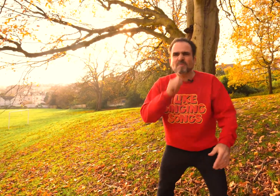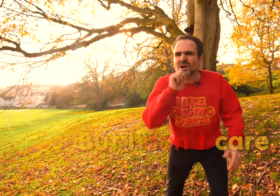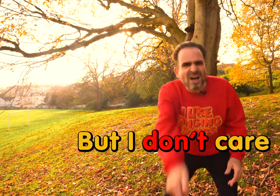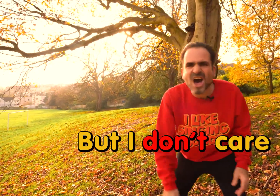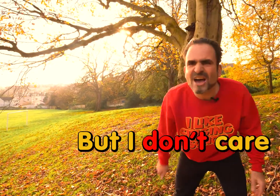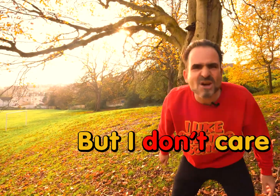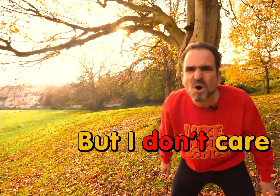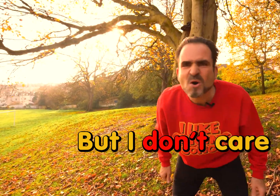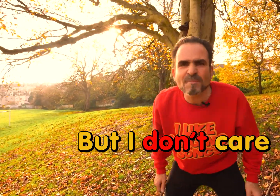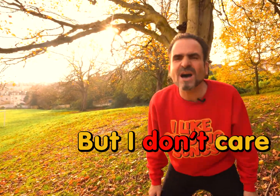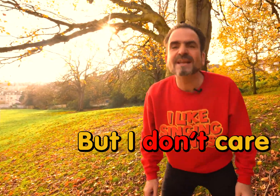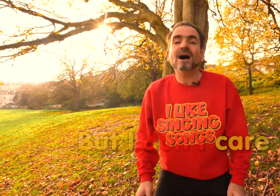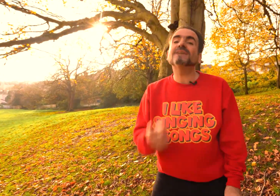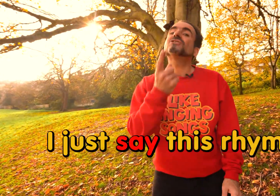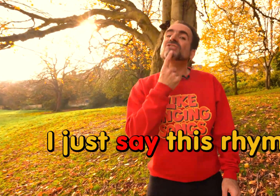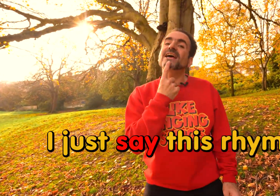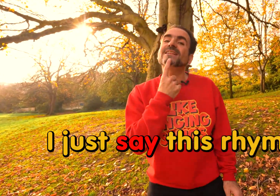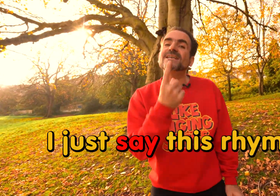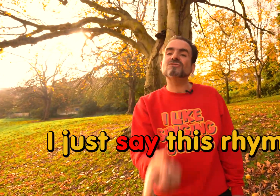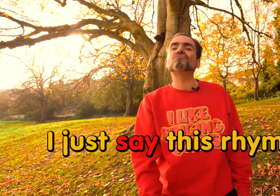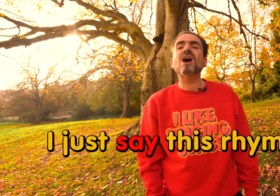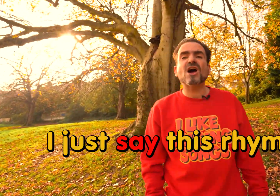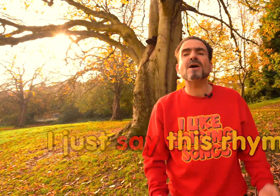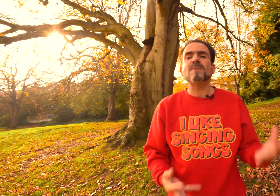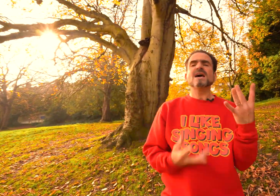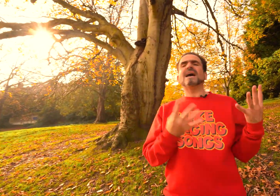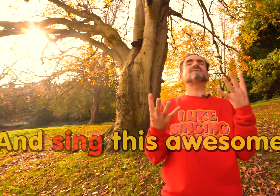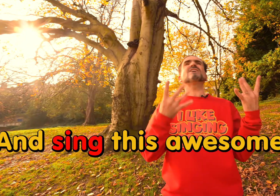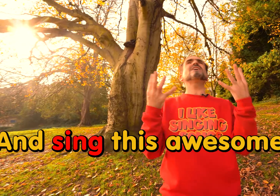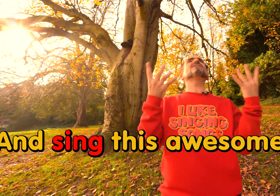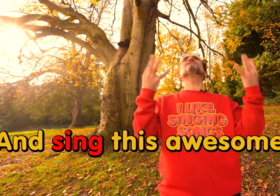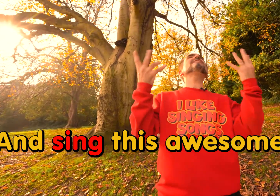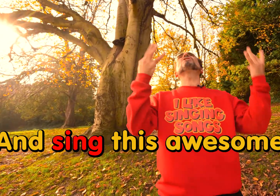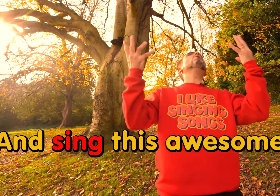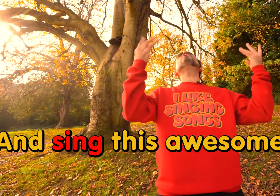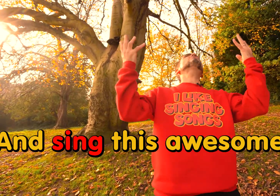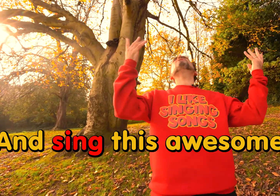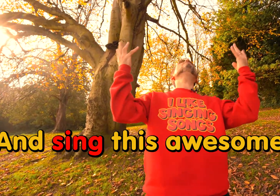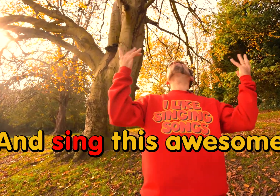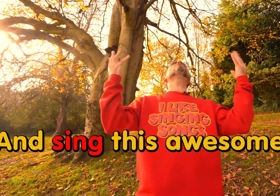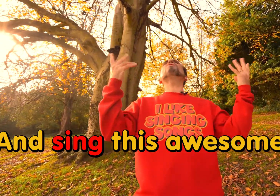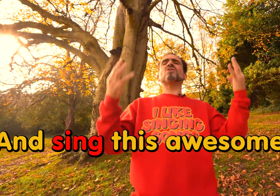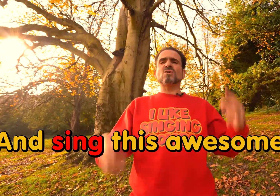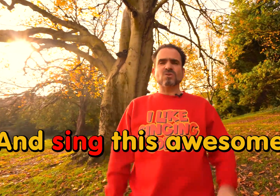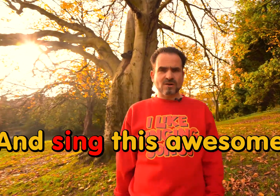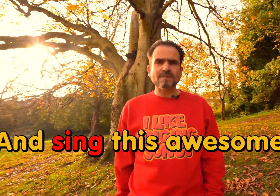But I don't care....I just say this rhyme And sing this awesome song